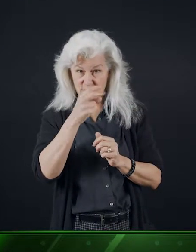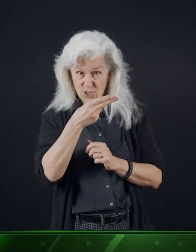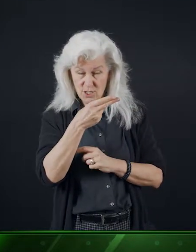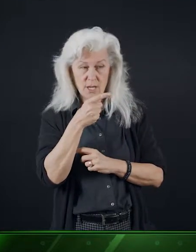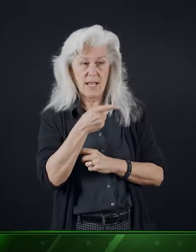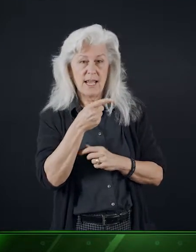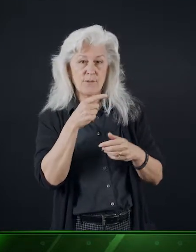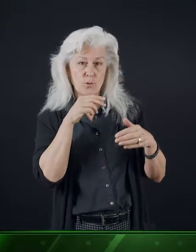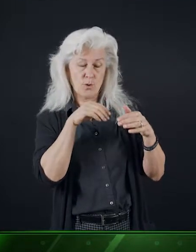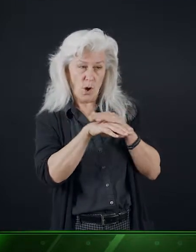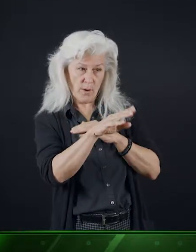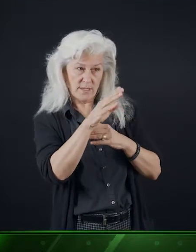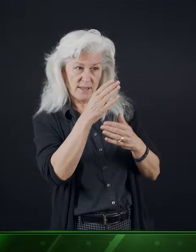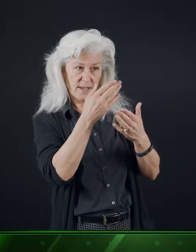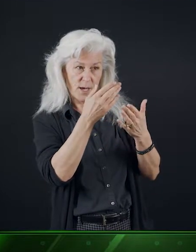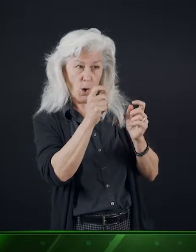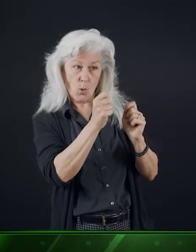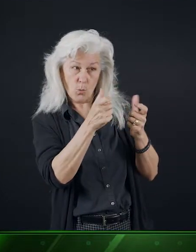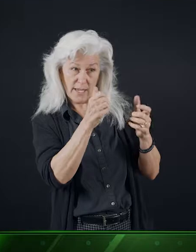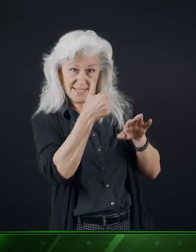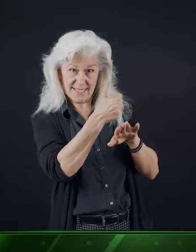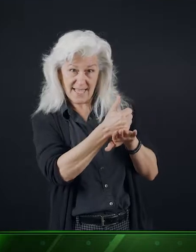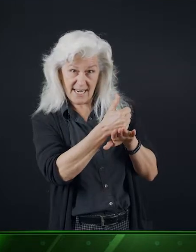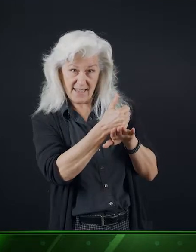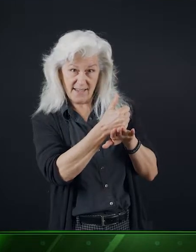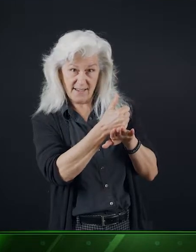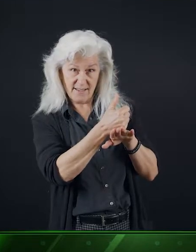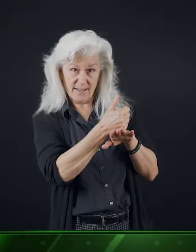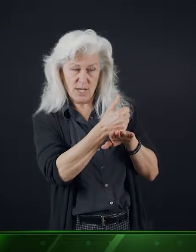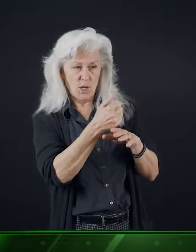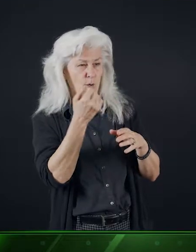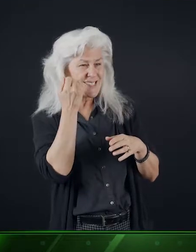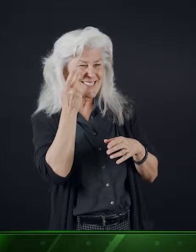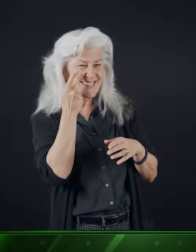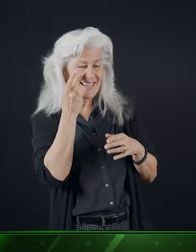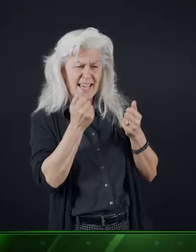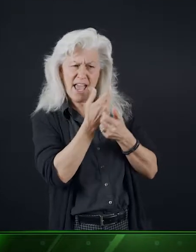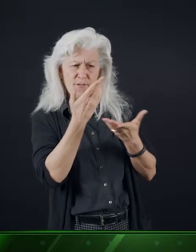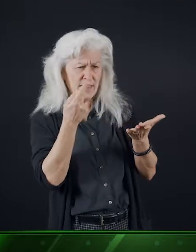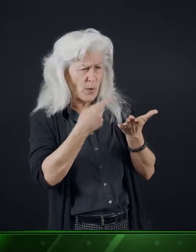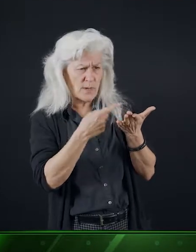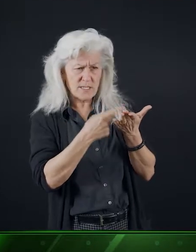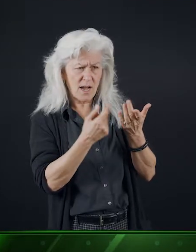to our feature Quick Settings with the View button on the controller, you'll see that everything we've talked about today is in this menu.